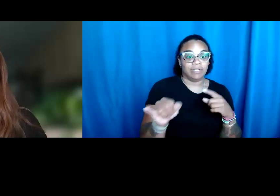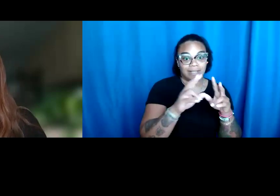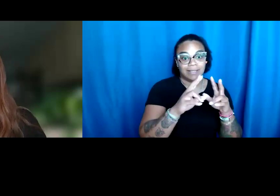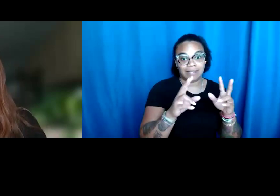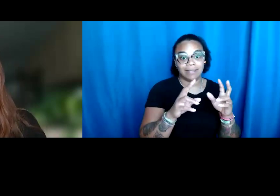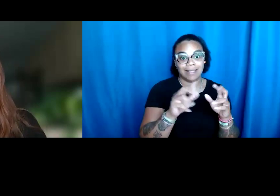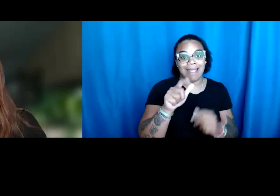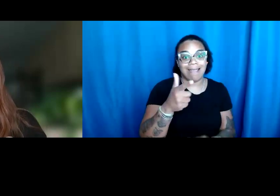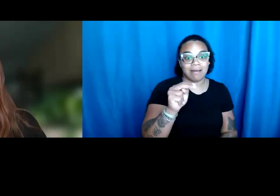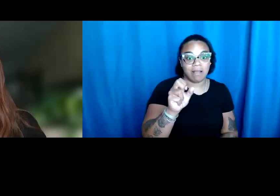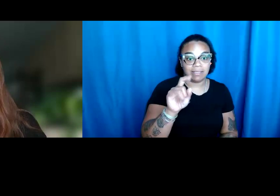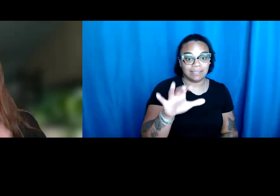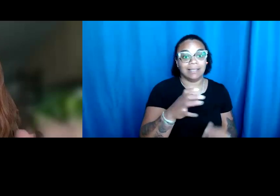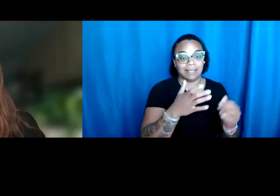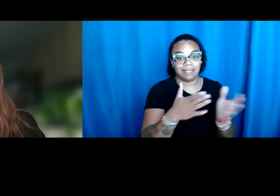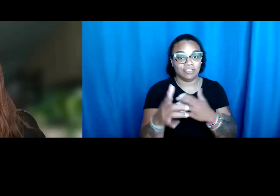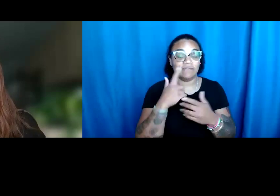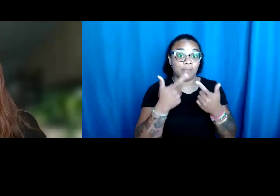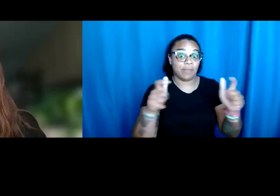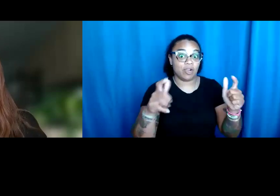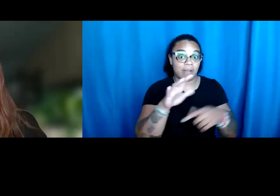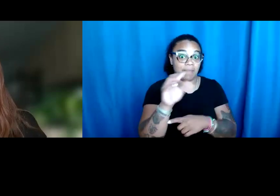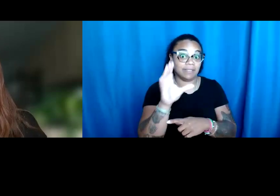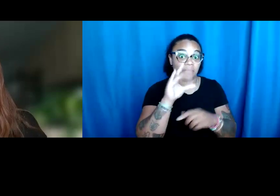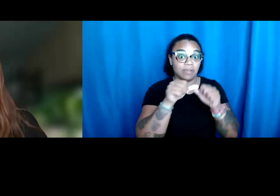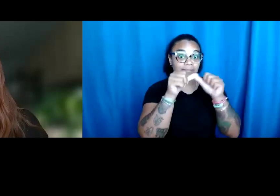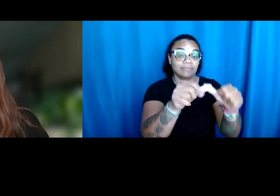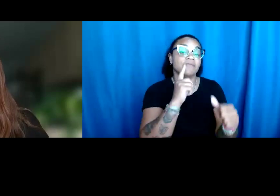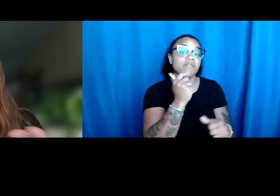slightly larger companies is going to go on for a few more years.